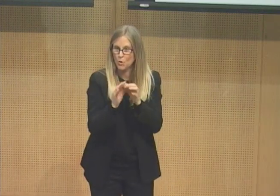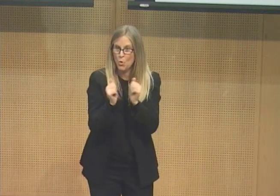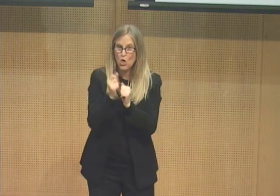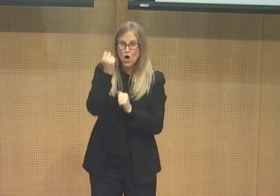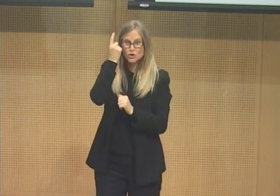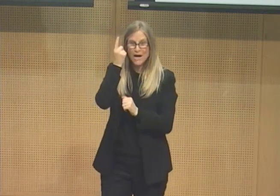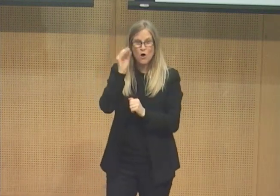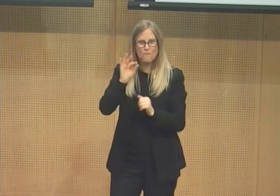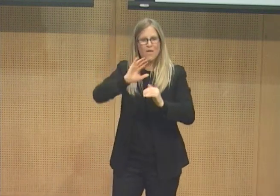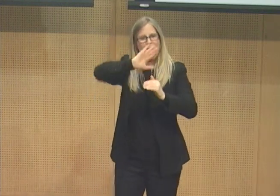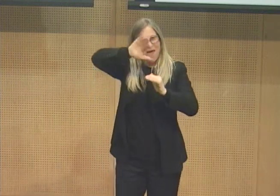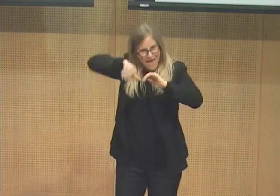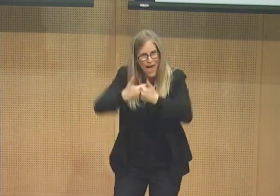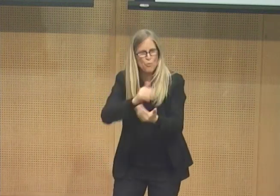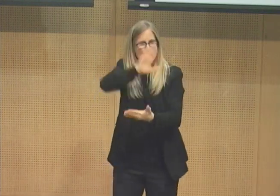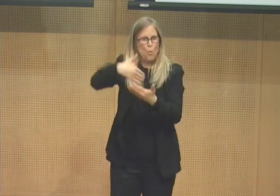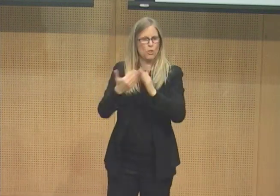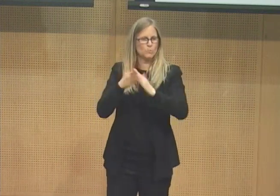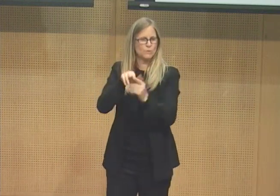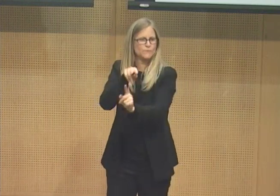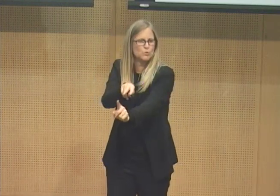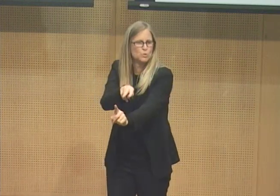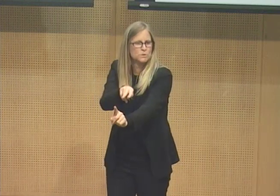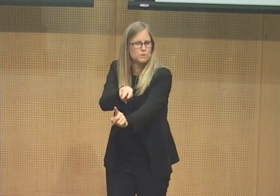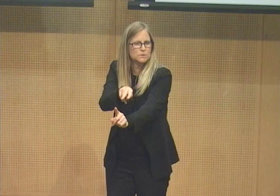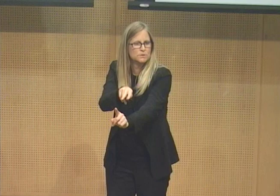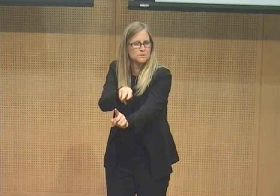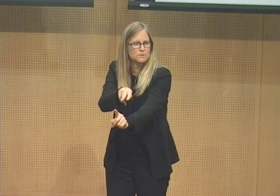but where we need to come together and unify